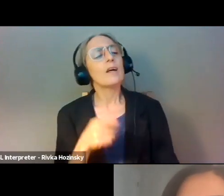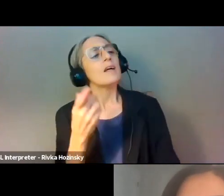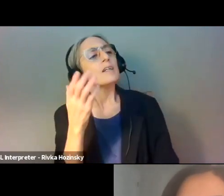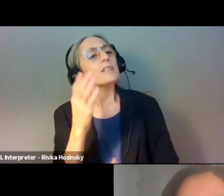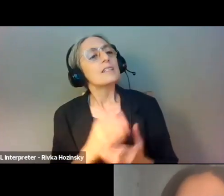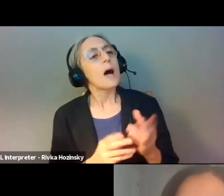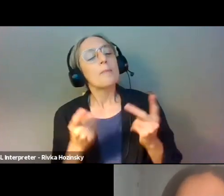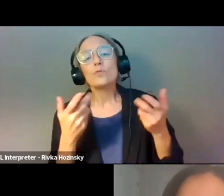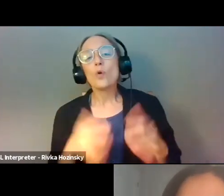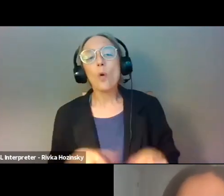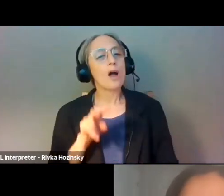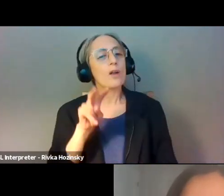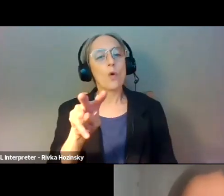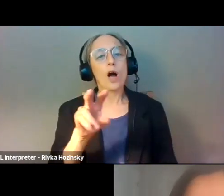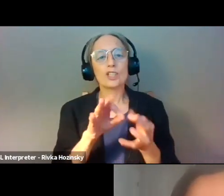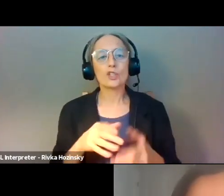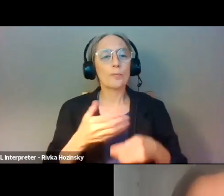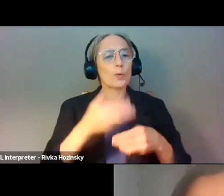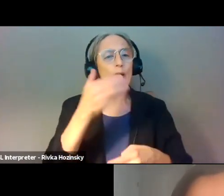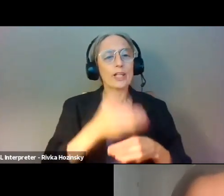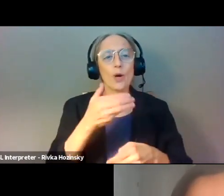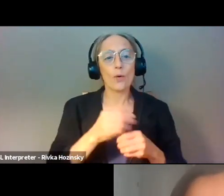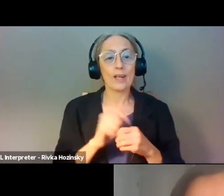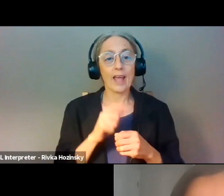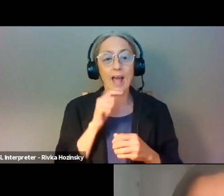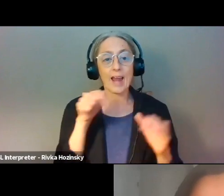to see the interpreter window to hide the interpreter when they're spotlighted?